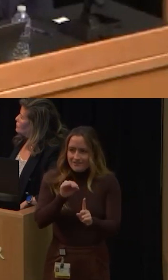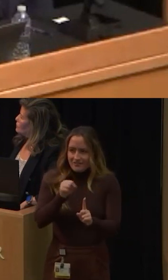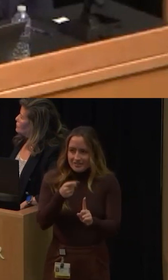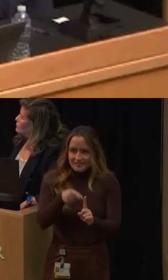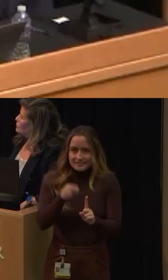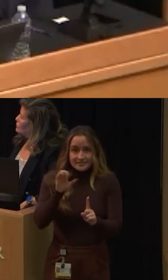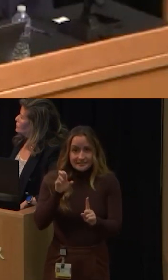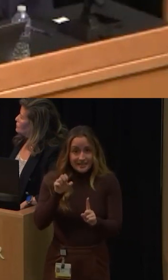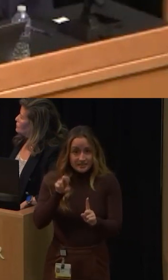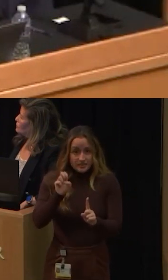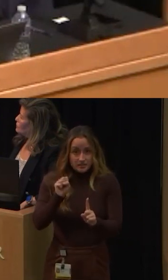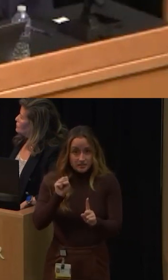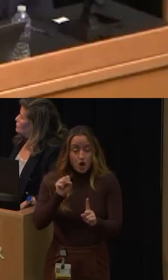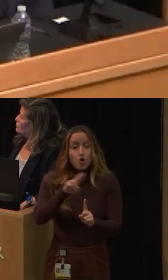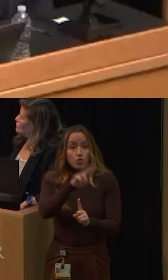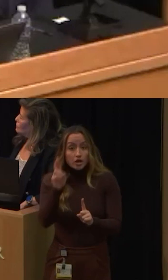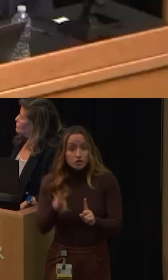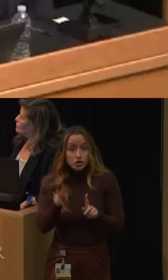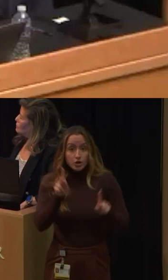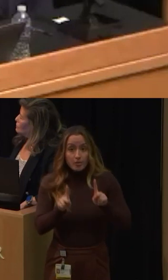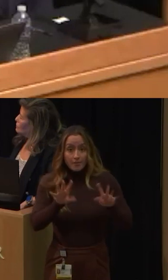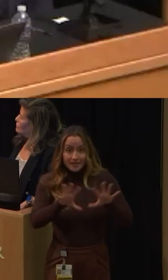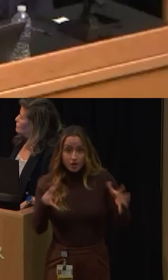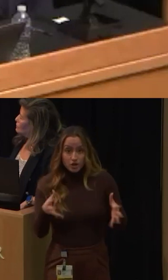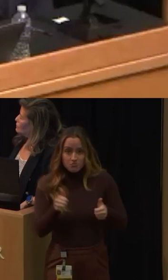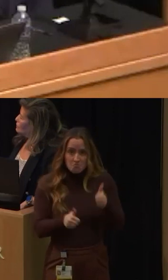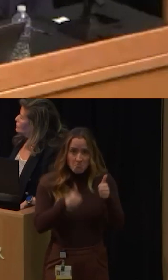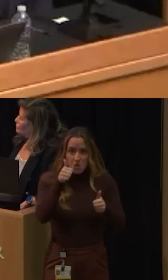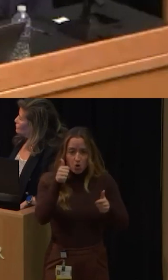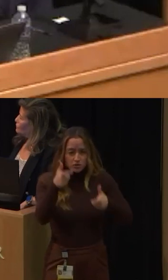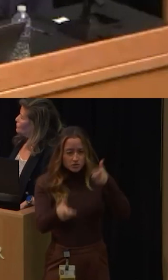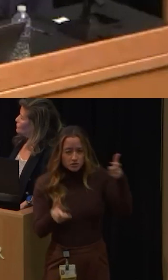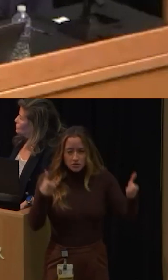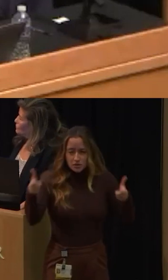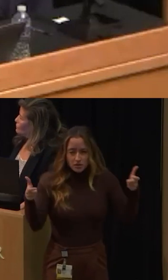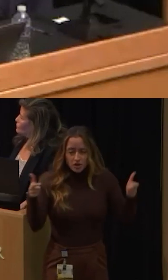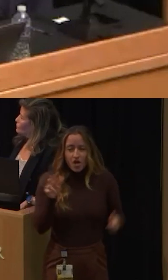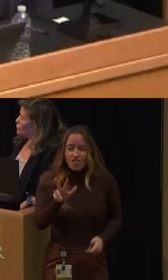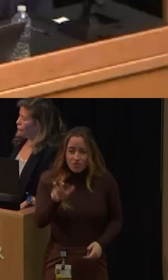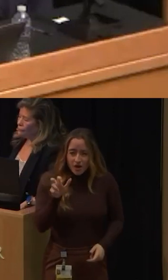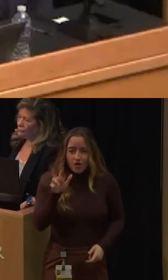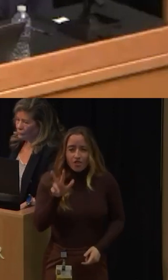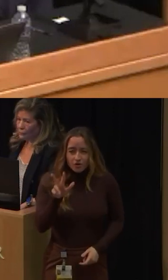Rochester's population was the highest it has ever been, 332,000 people,